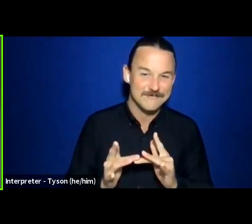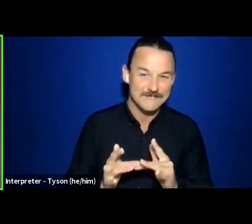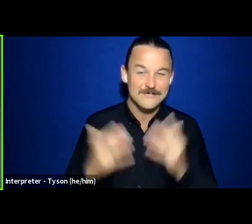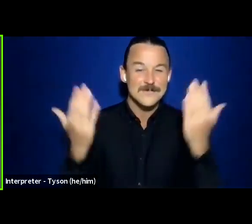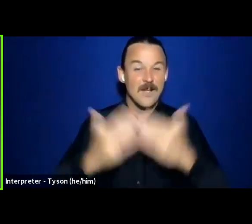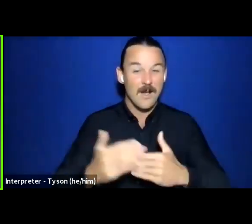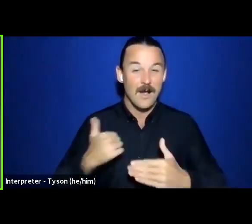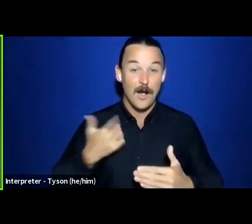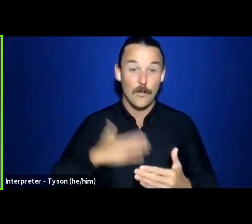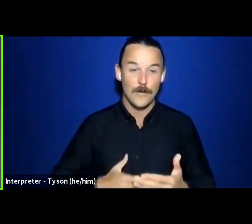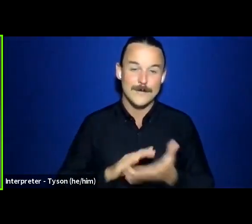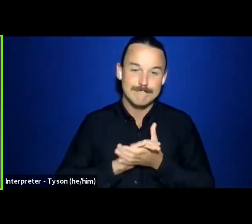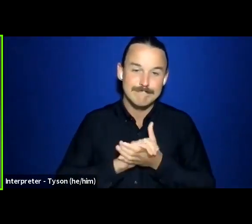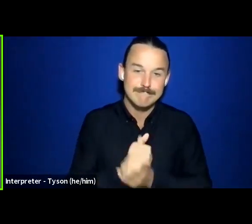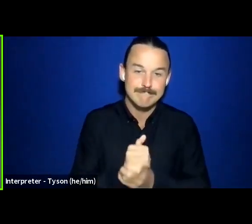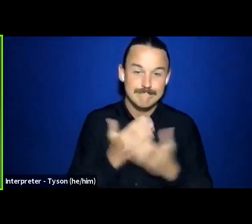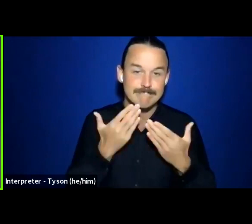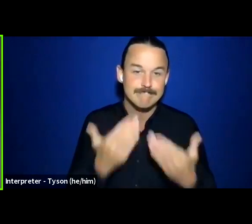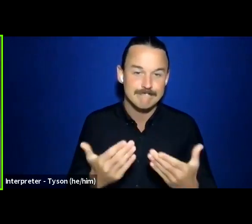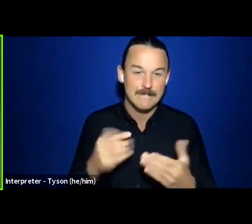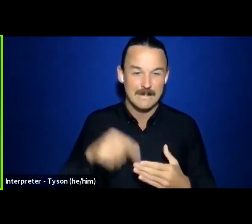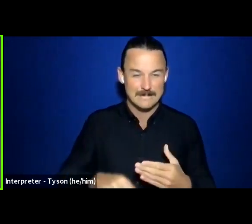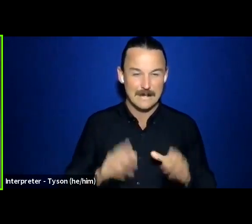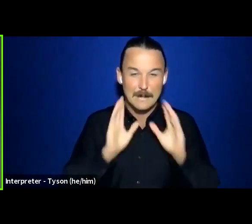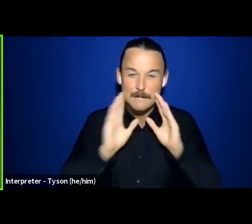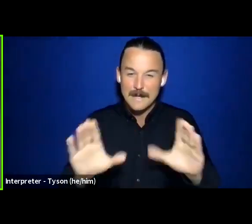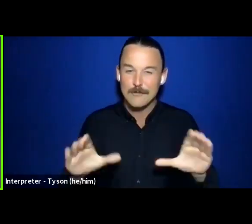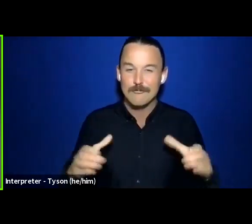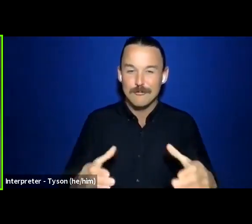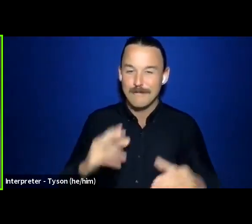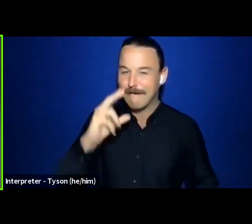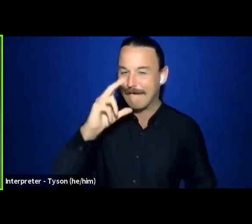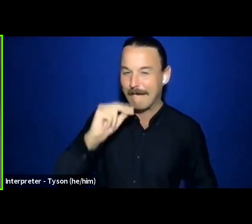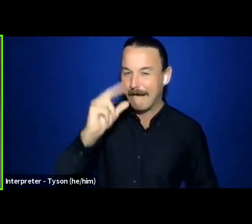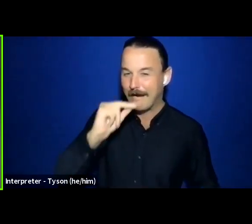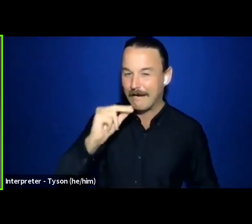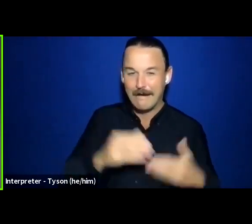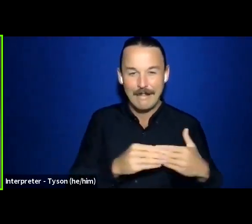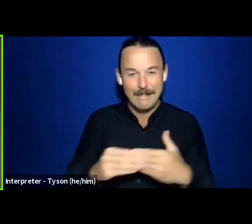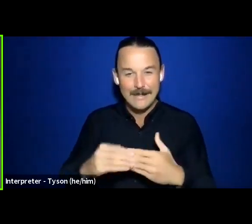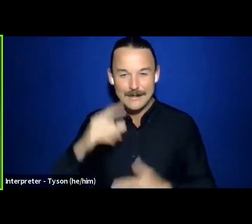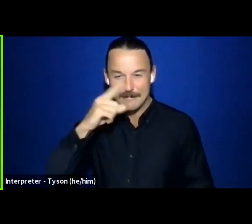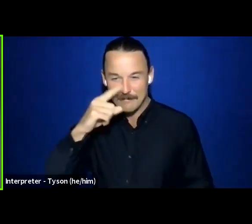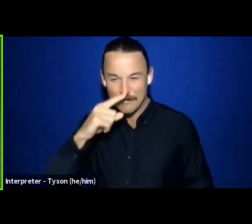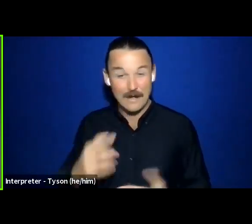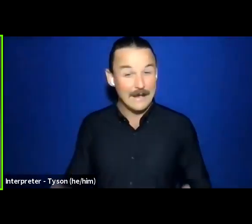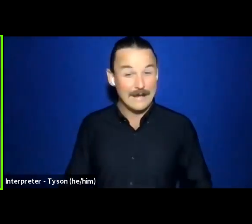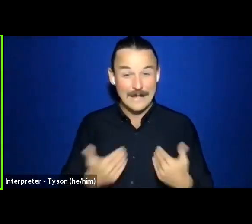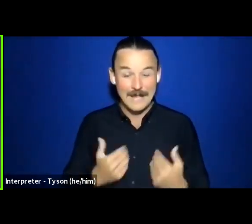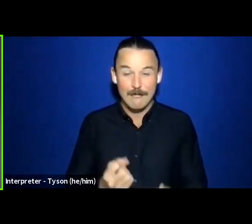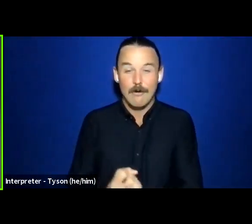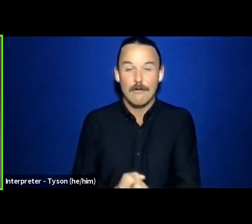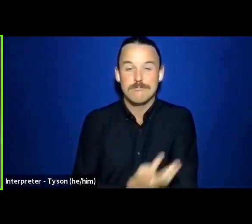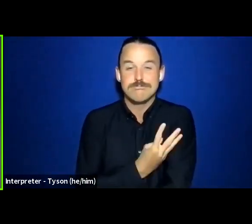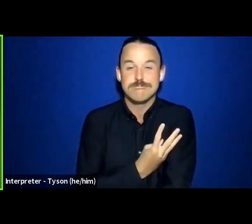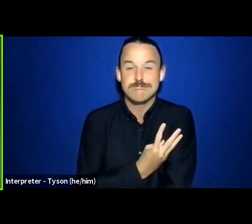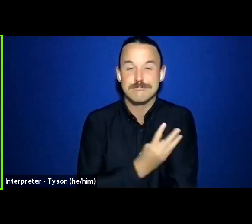tonight I want to express tonight I want to express my sincere gratitude for this exceptional group of young leaders exceptional group of young leaders. You inspire me. You either inspire me. You are the reason